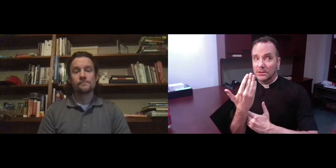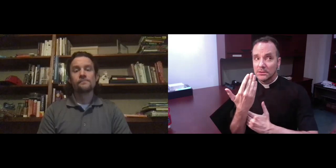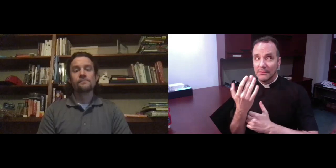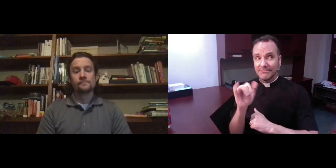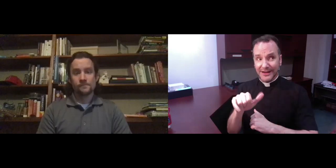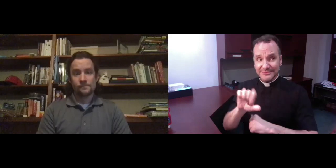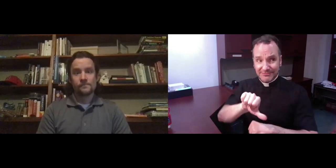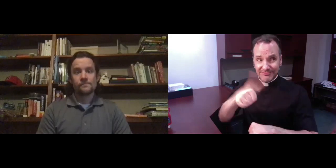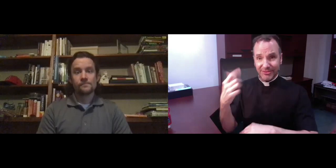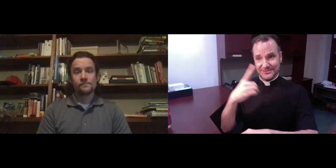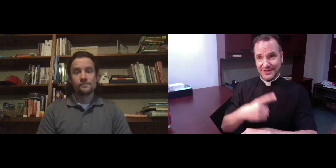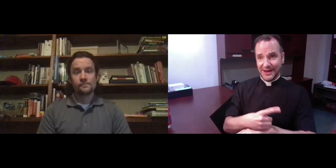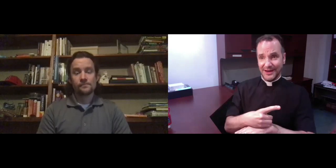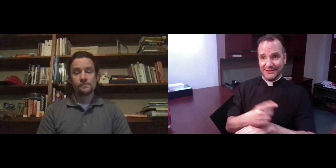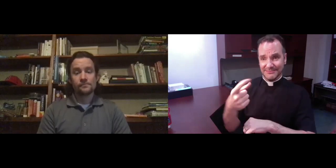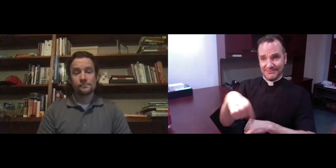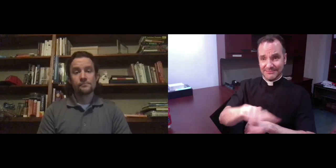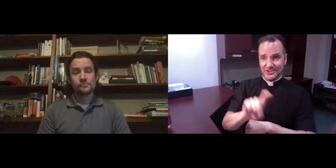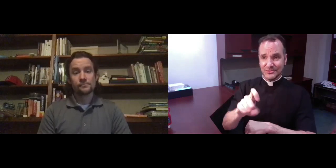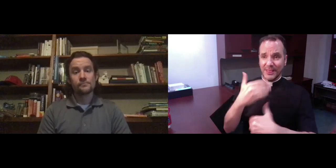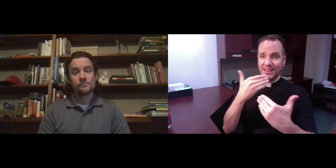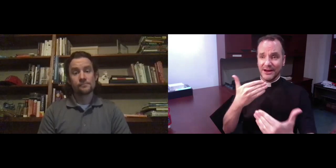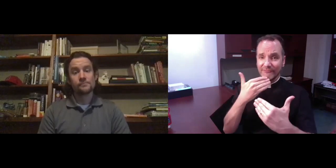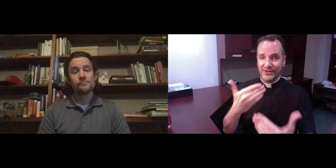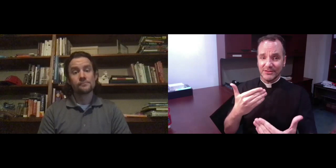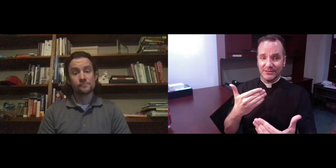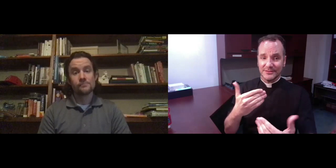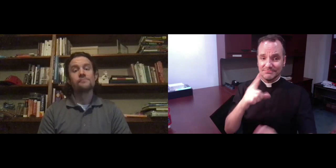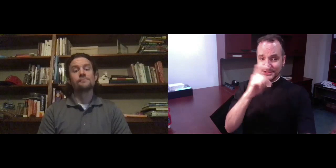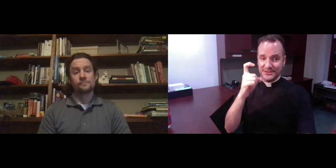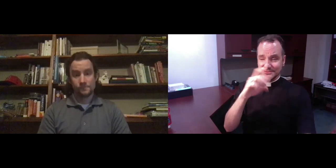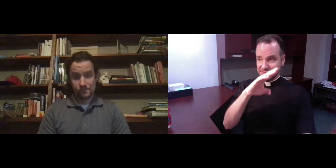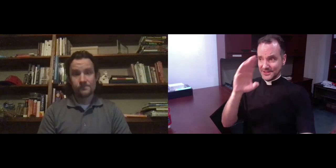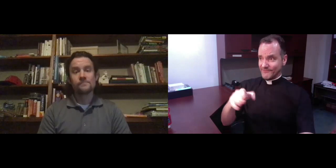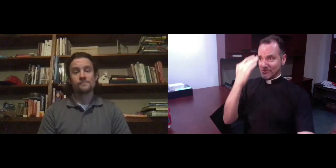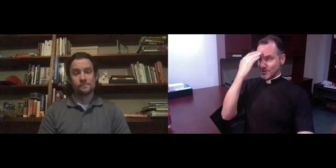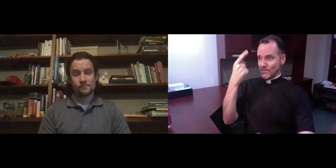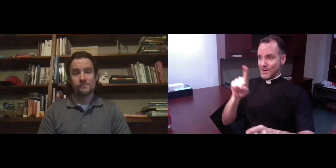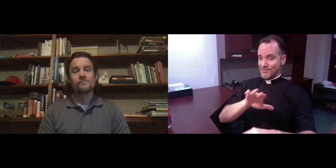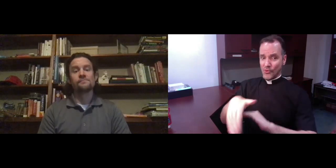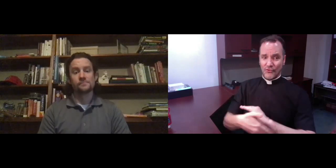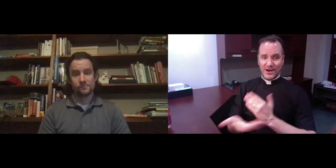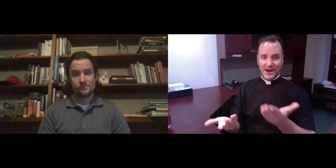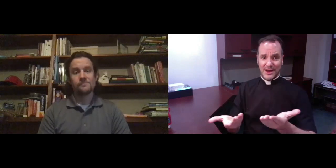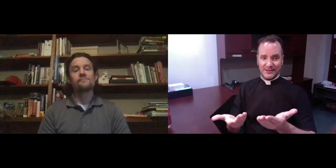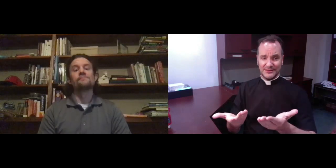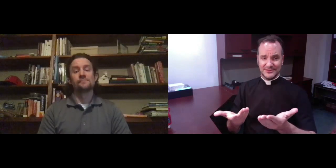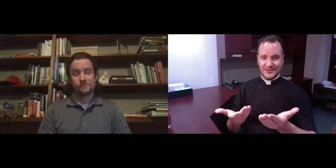People need to remember that we should be thankful for everything every day because we don't know what's